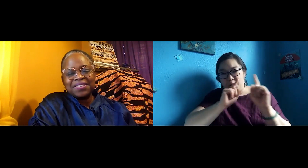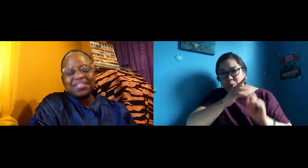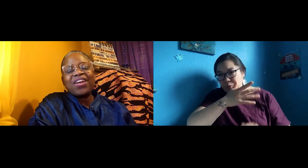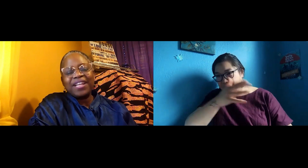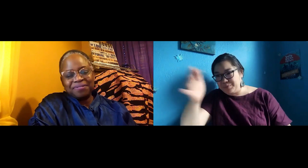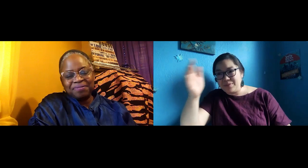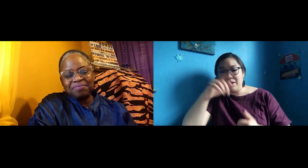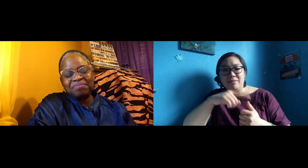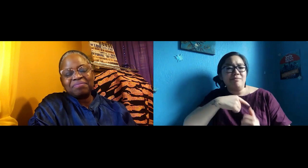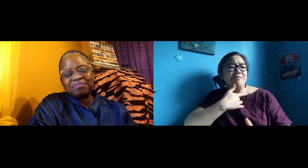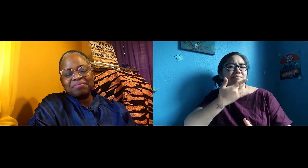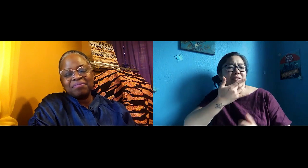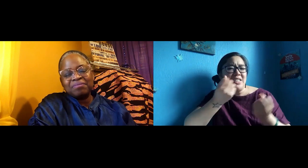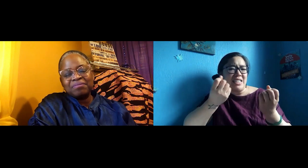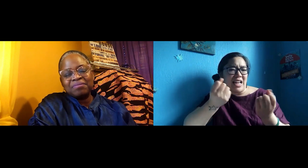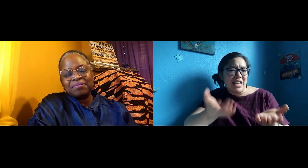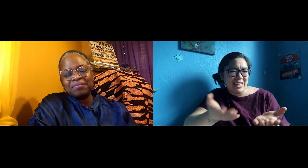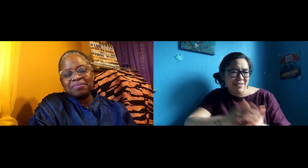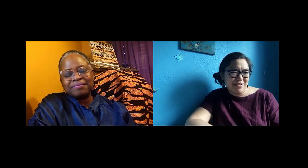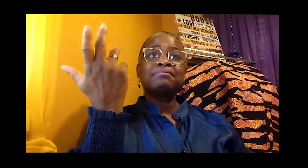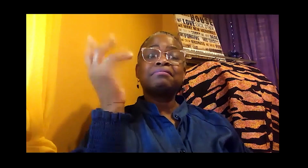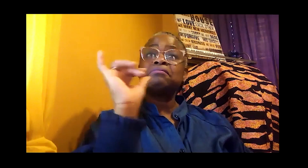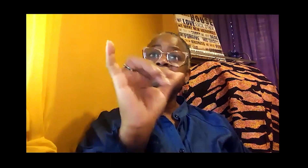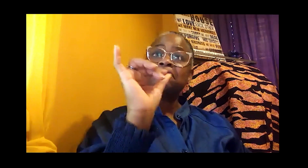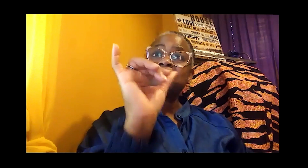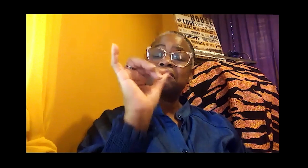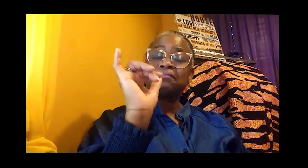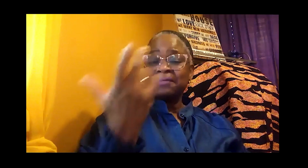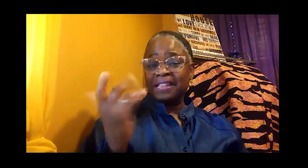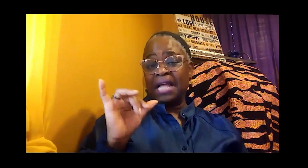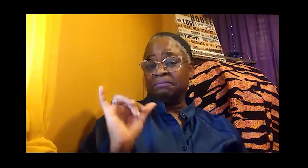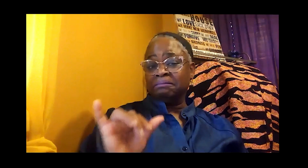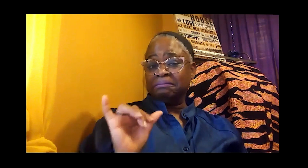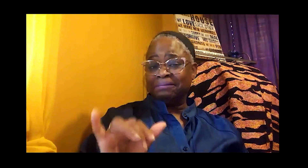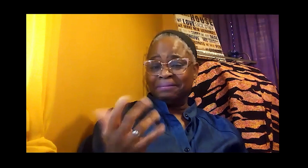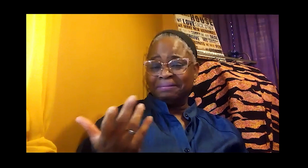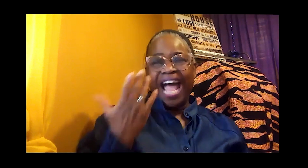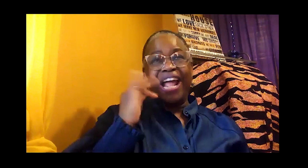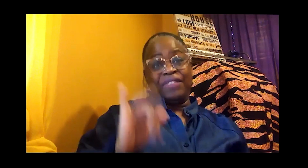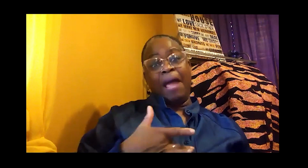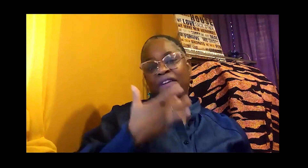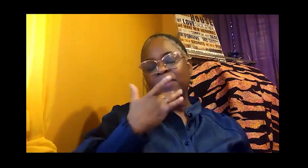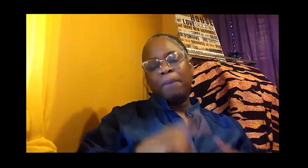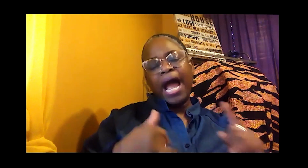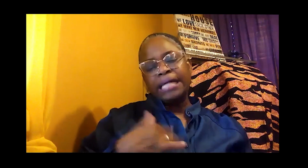a series of short questions. What's your favorite sign? This sign gloss fast oic . I'm not sure if